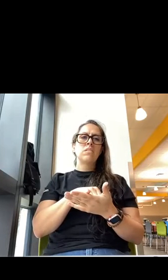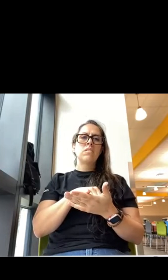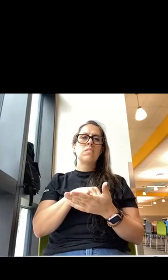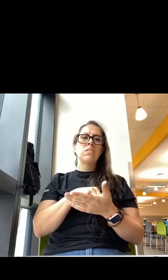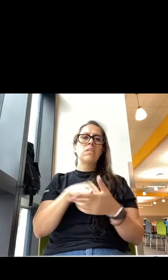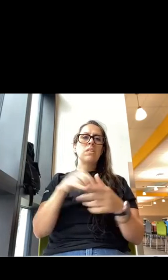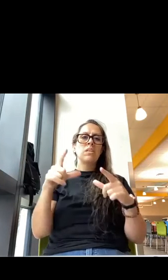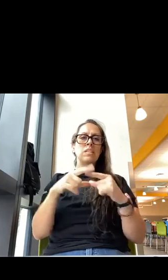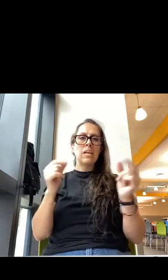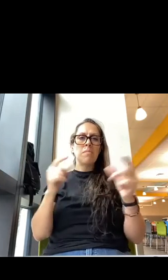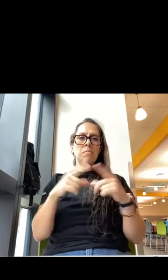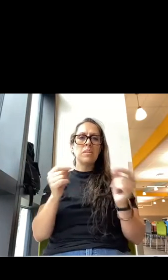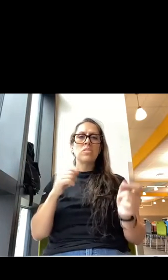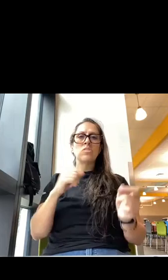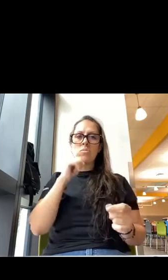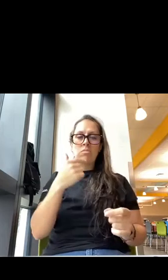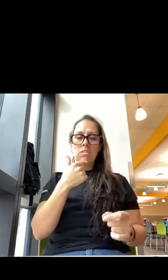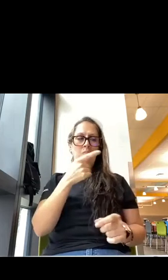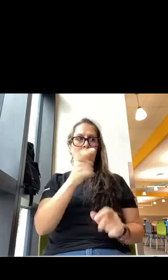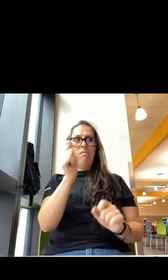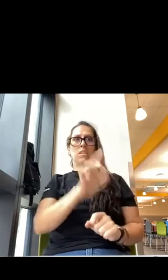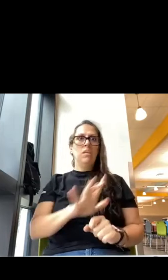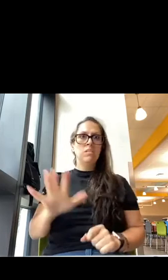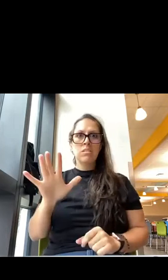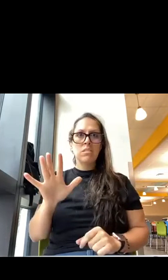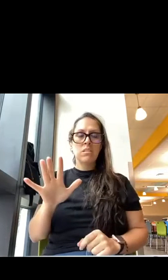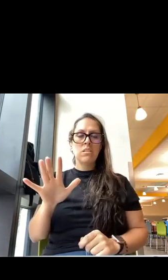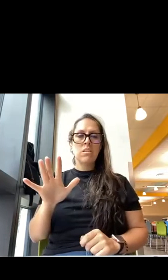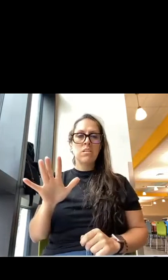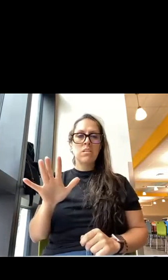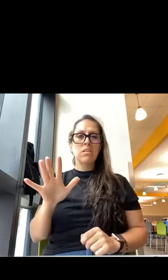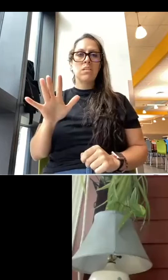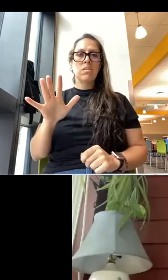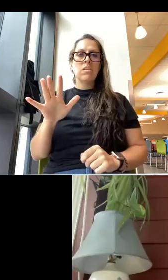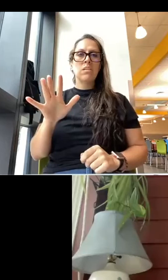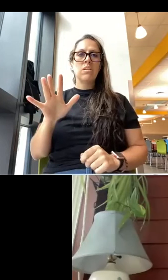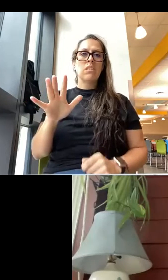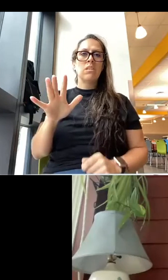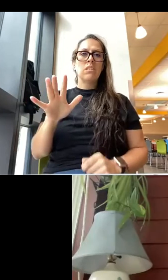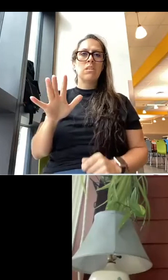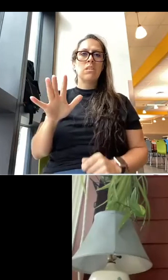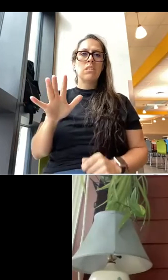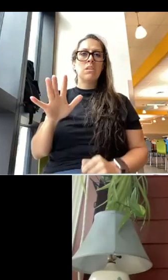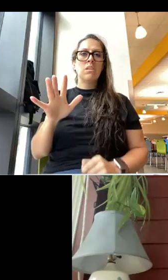like like uh the you know, uh people of these steppes consider themselves